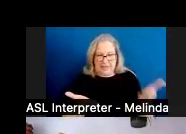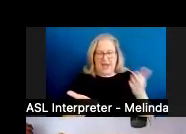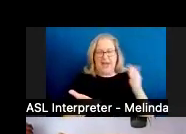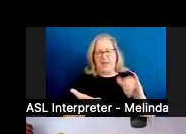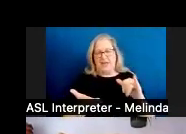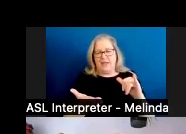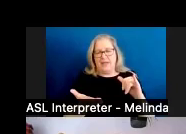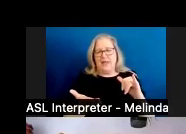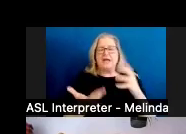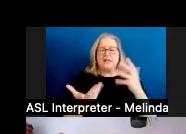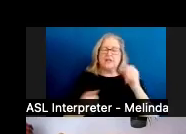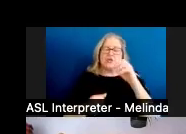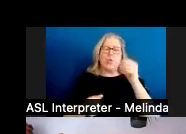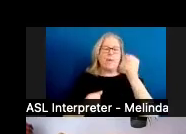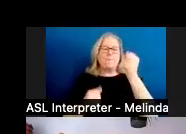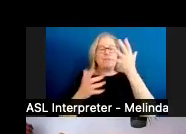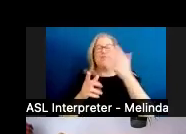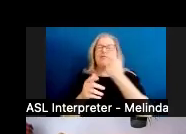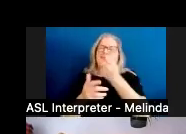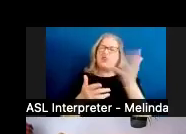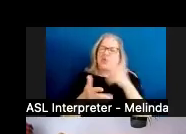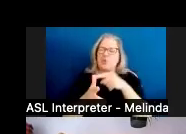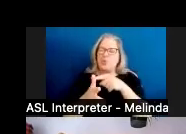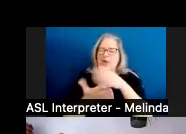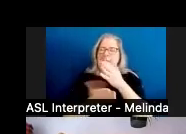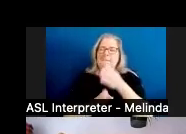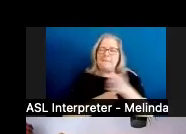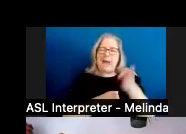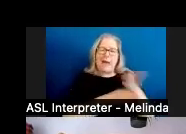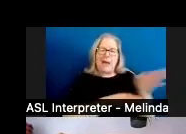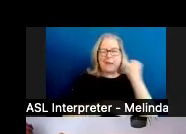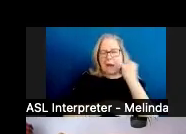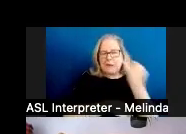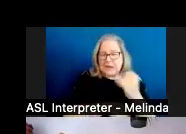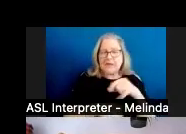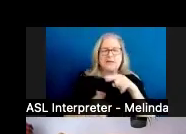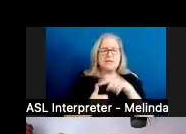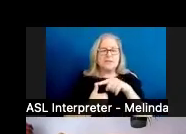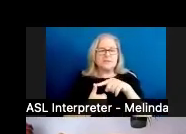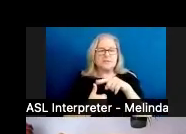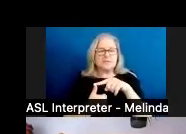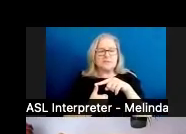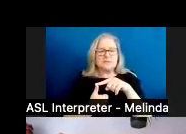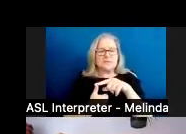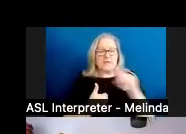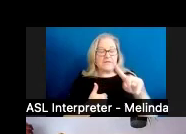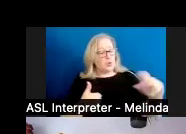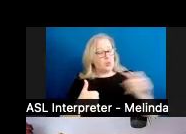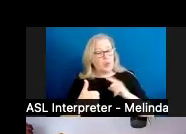So a couple main items that we lifted from there. So just if you got a question on your Funding Opportunity Announcement,